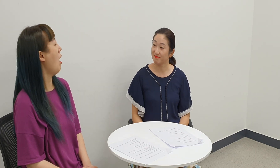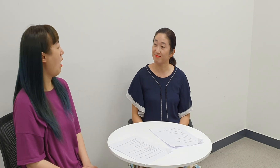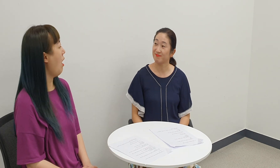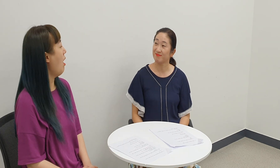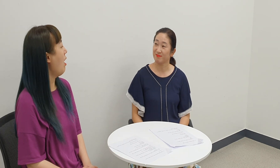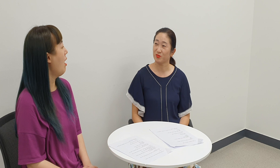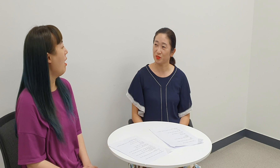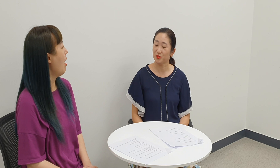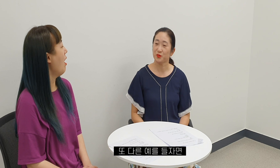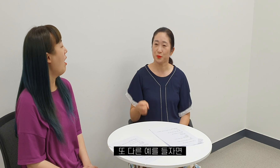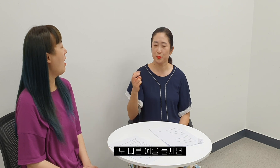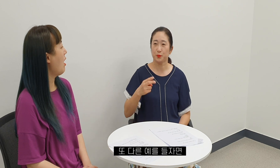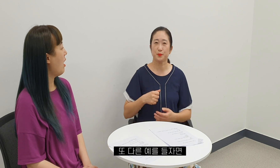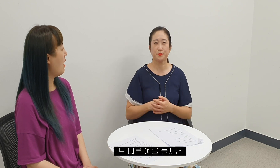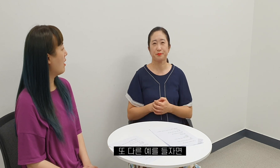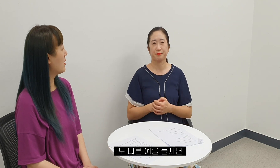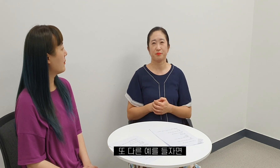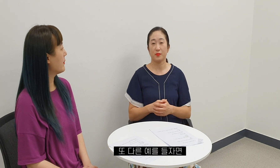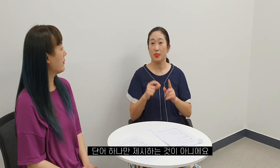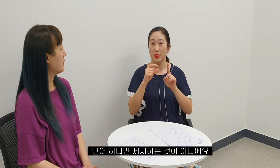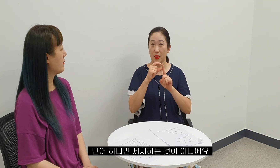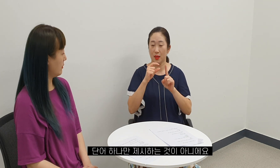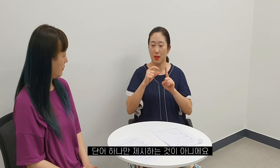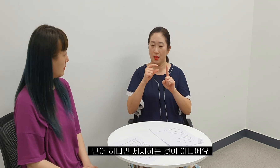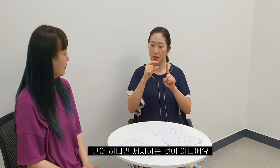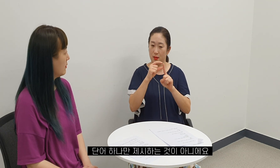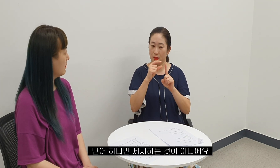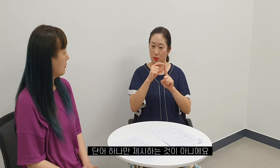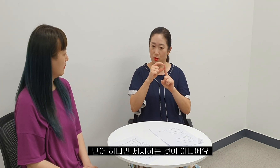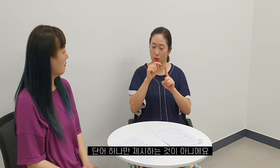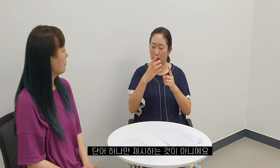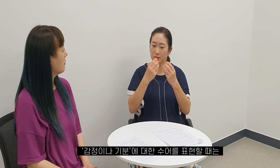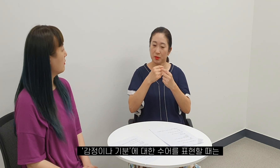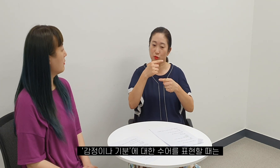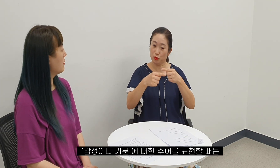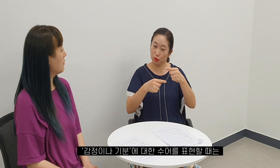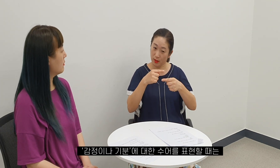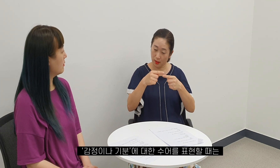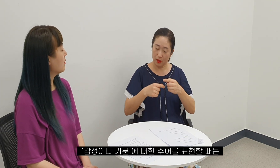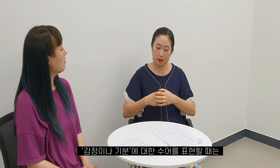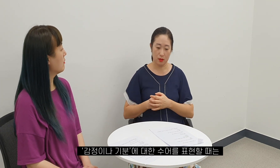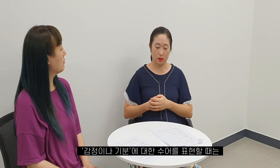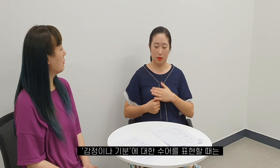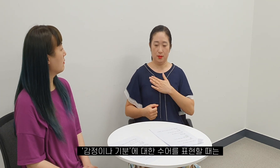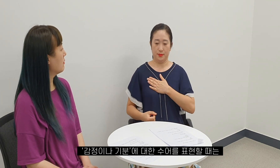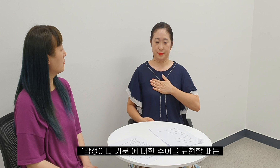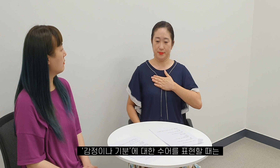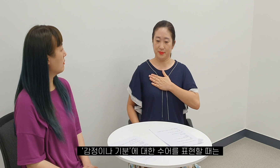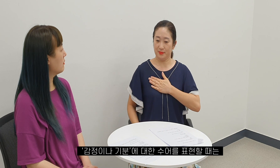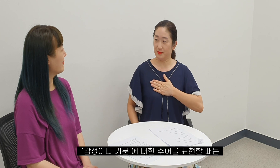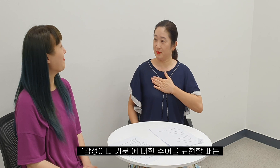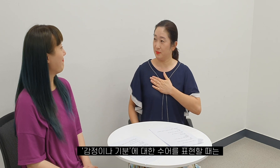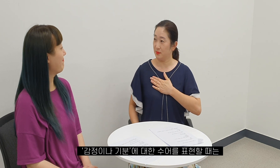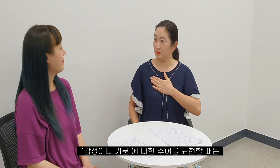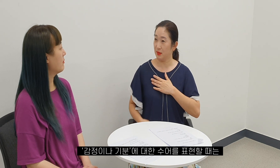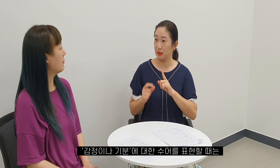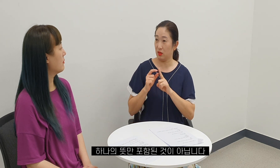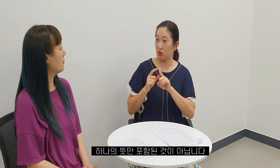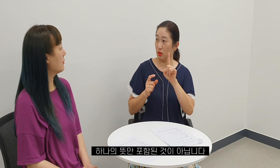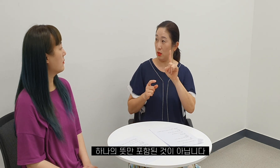To give another example, it's not just a single word. When expressing a sign language for ‘emotion or mood’,